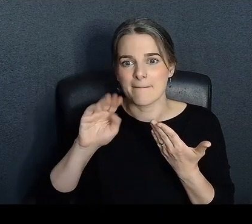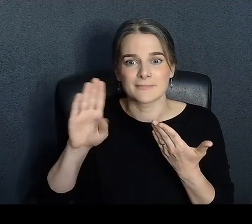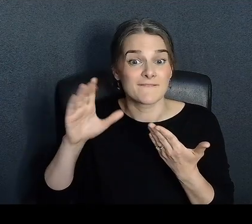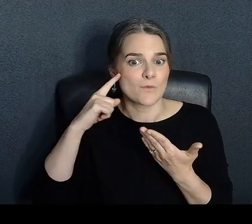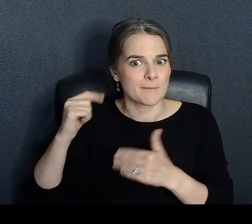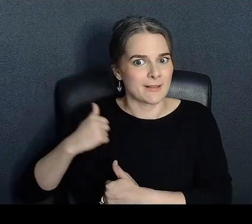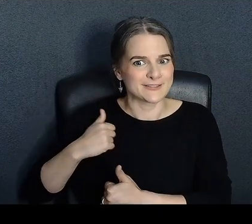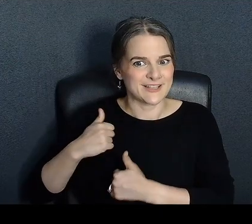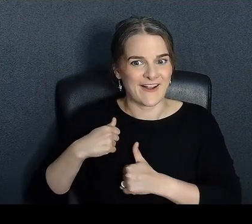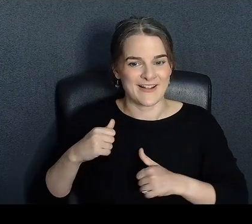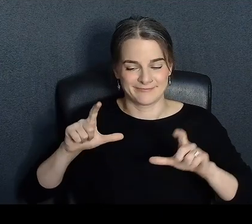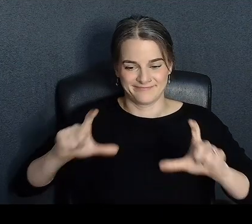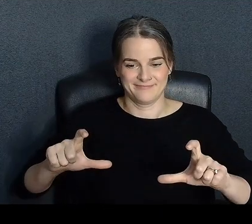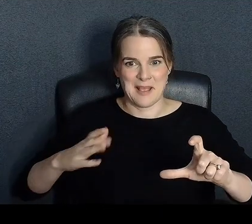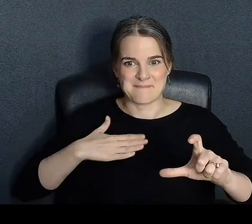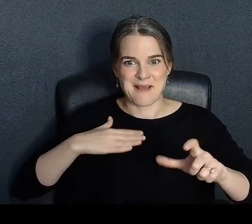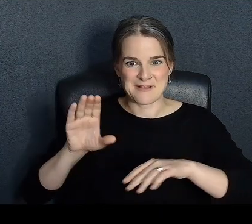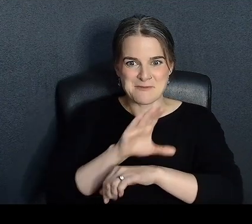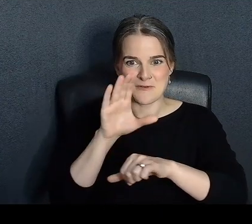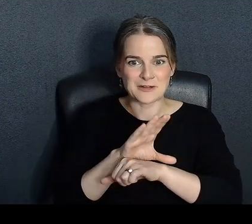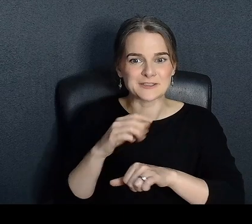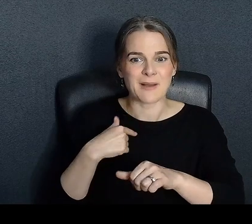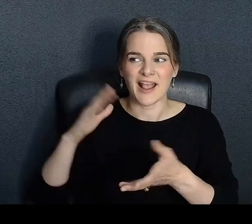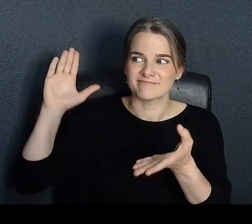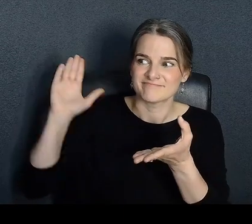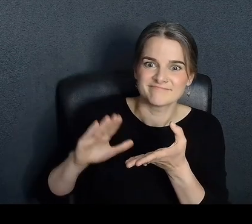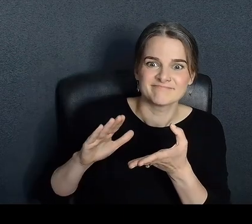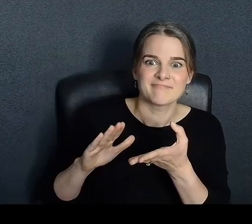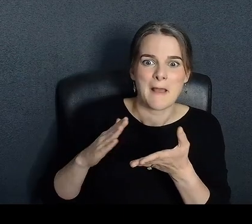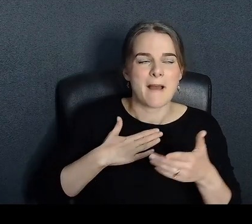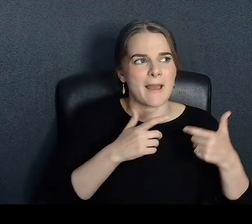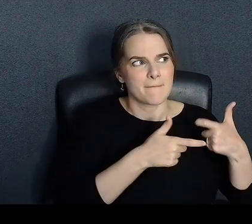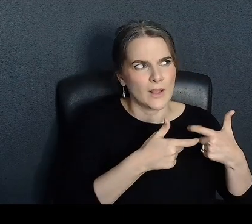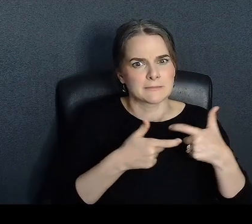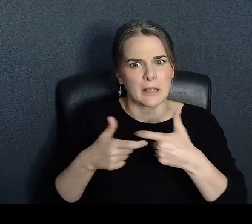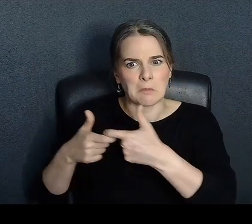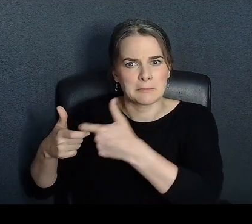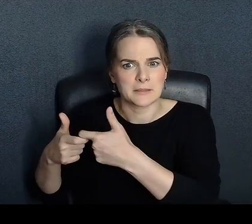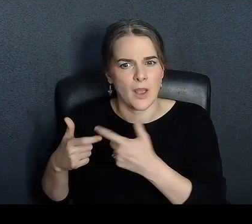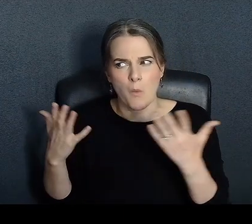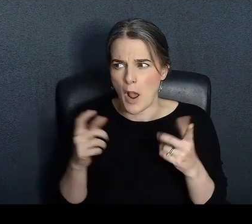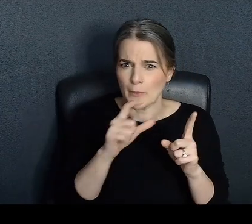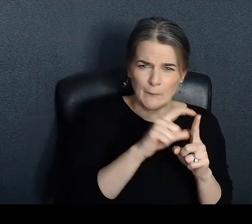can limit the pauses of having to think of what word goes with each letter.